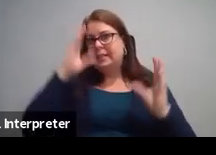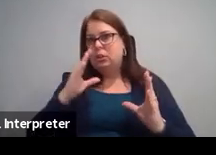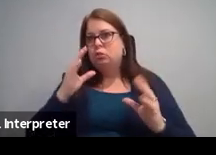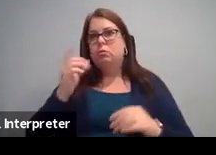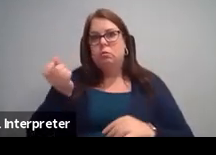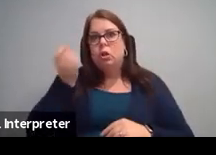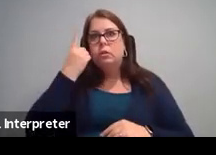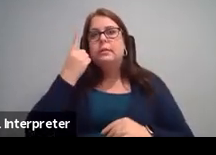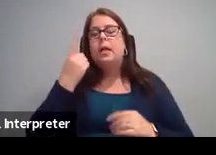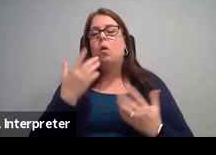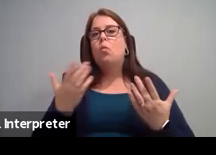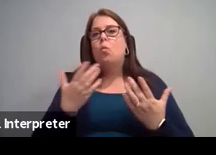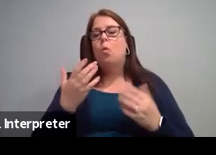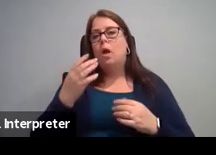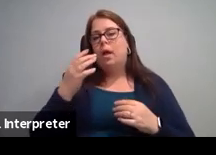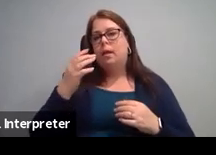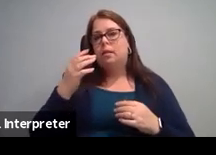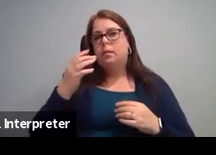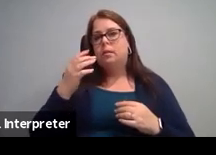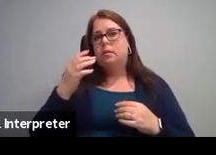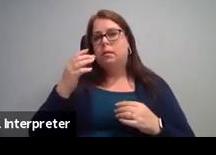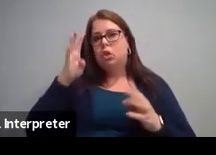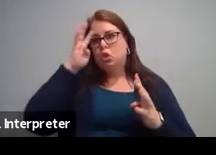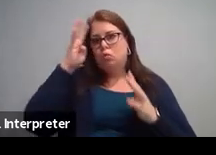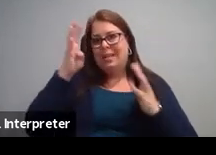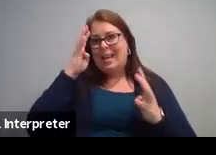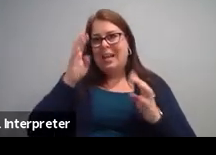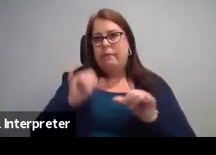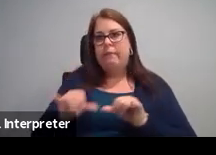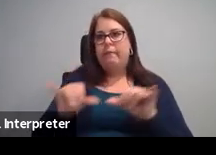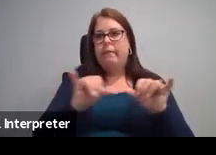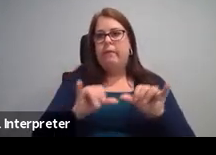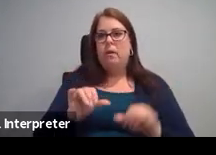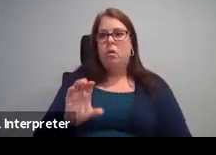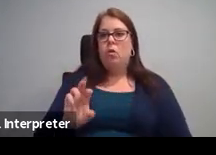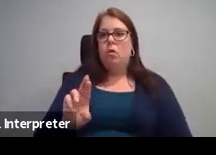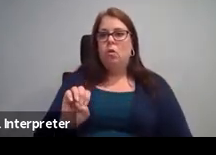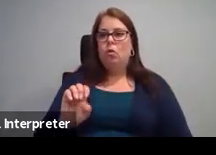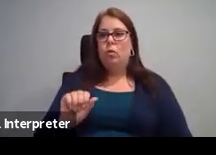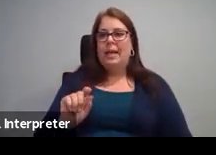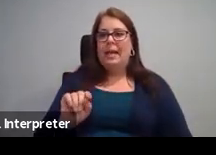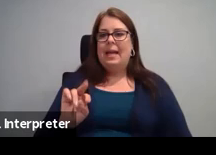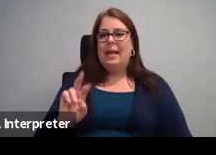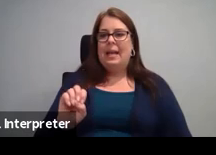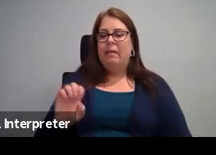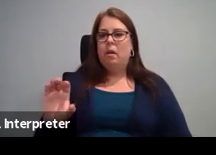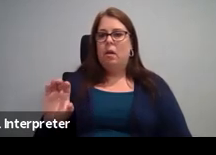Cathy Reznicek: What Creative Commons is and if you're not familiar with it. Creative Commons is a group of